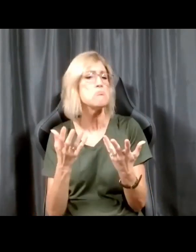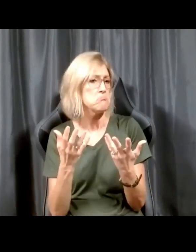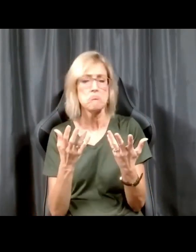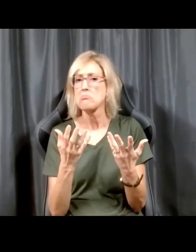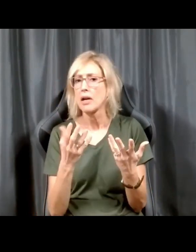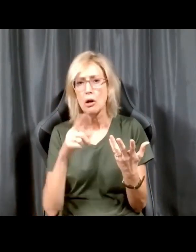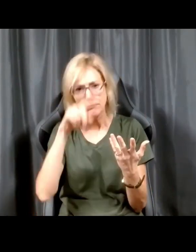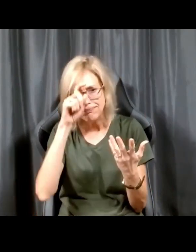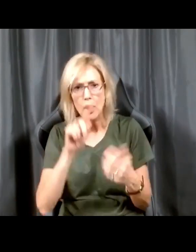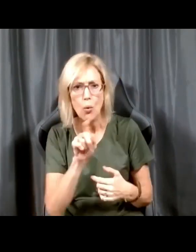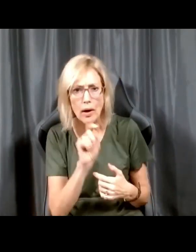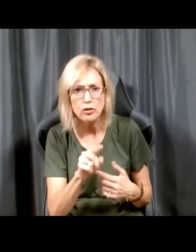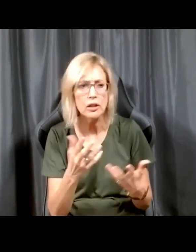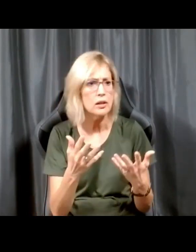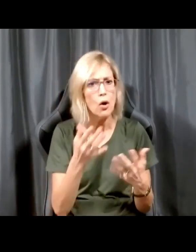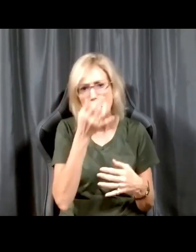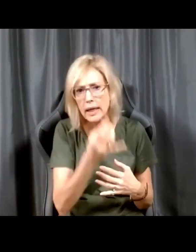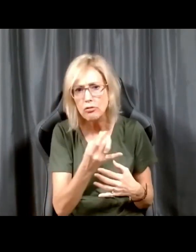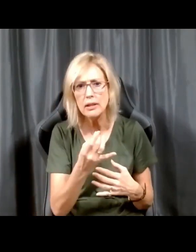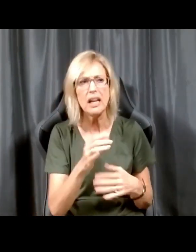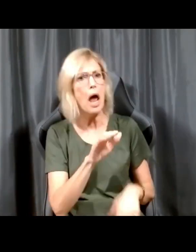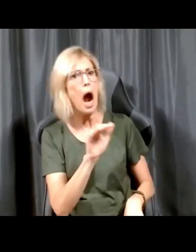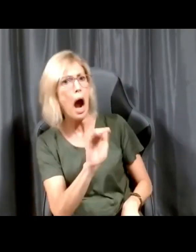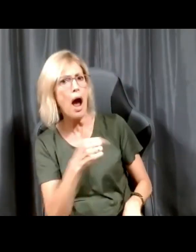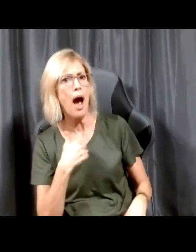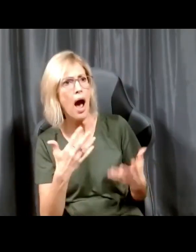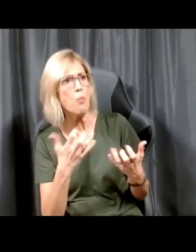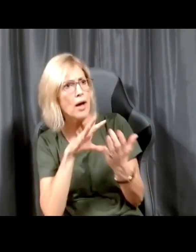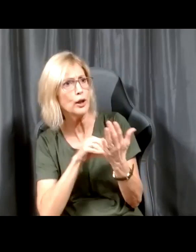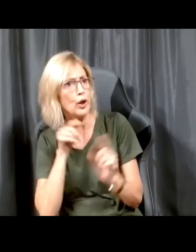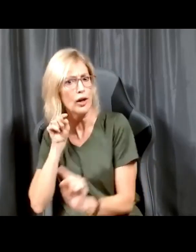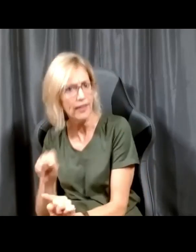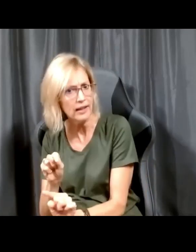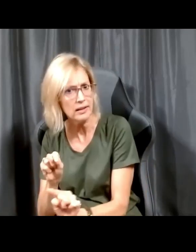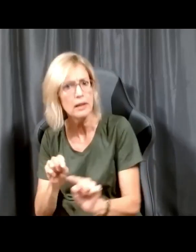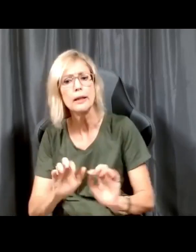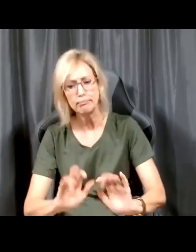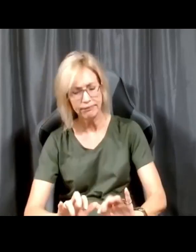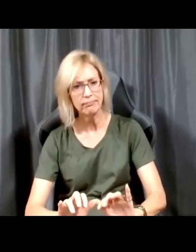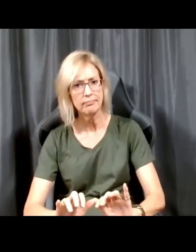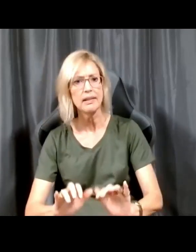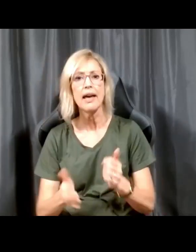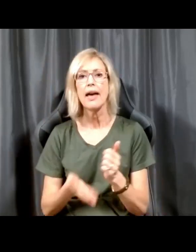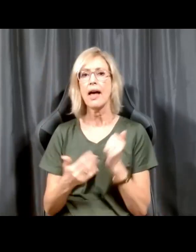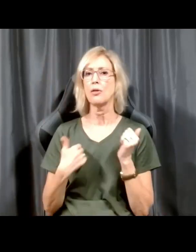, area of interest that is like, hey, I want to know about this. Put it down. And helps us to know what we can